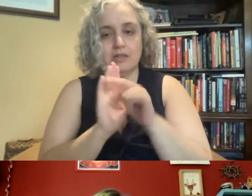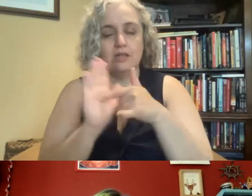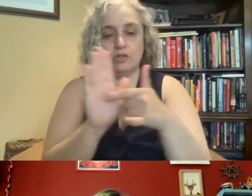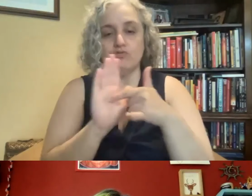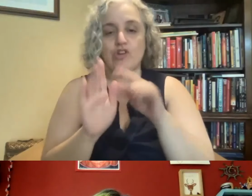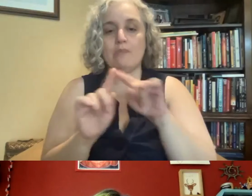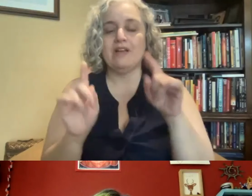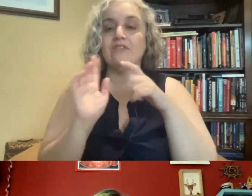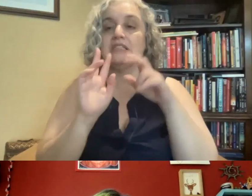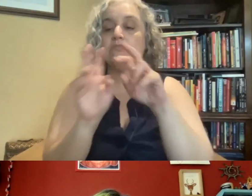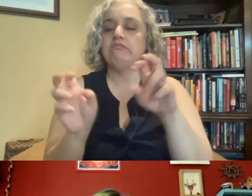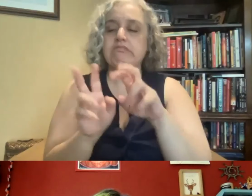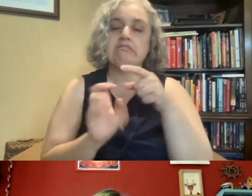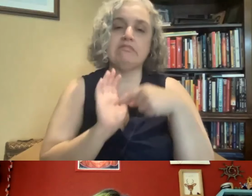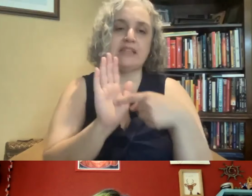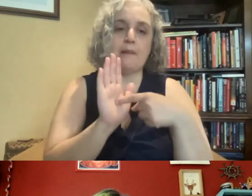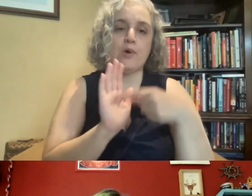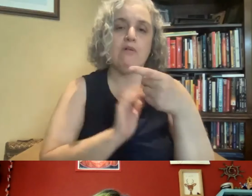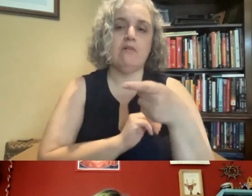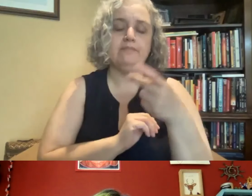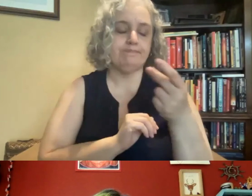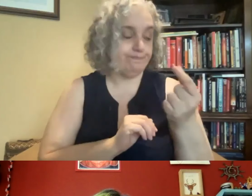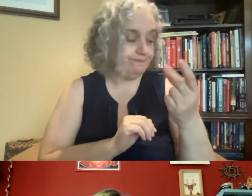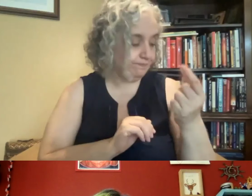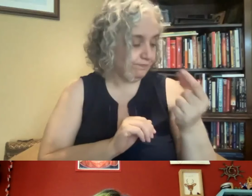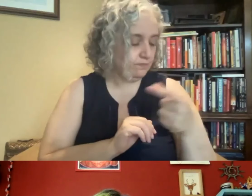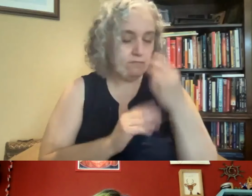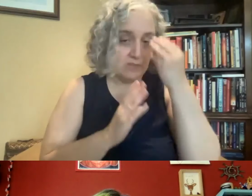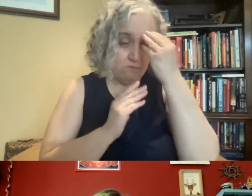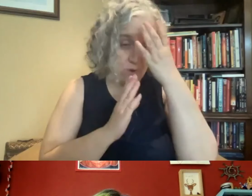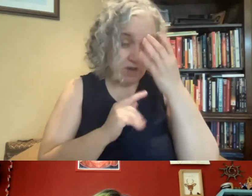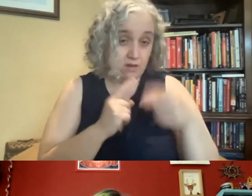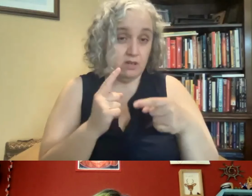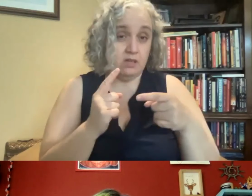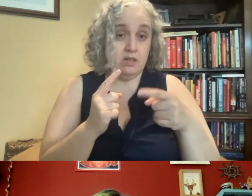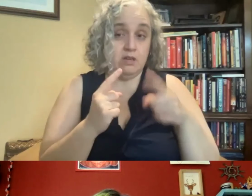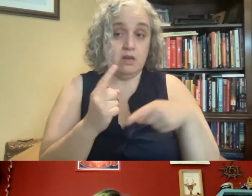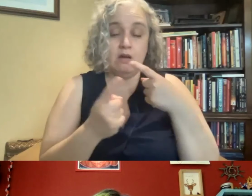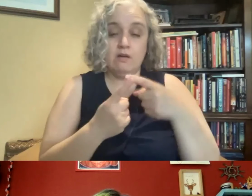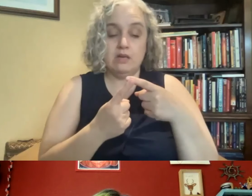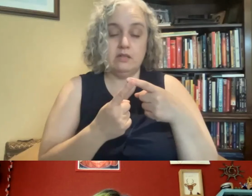at data regarding threat that's not